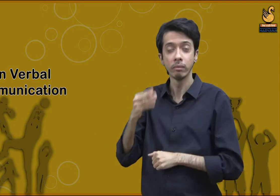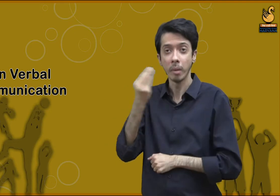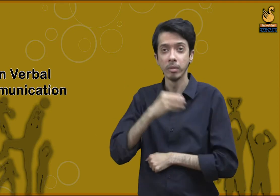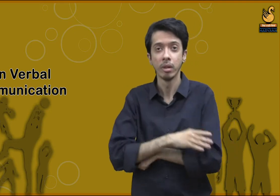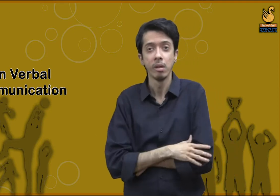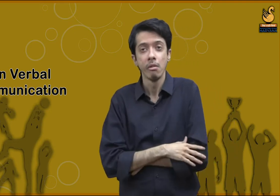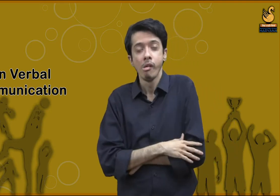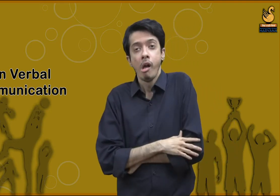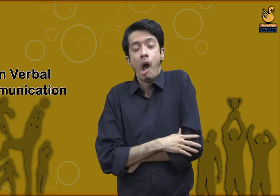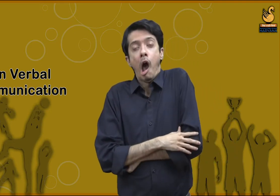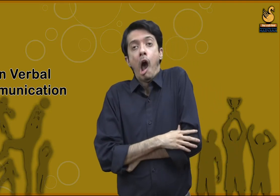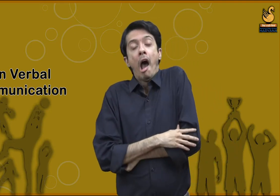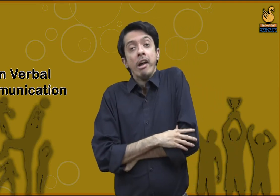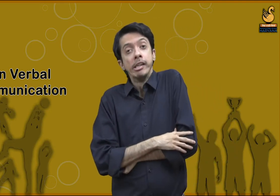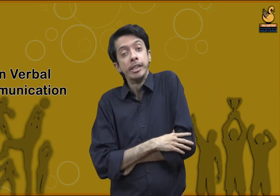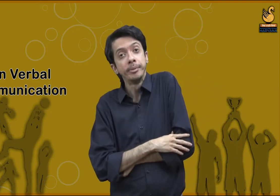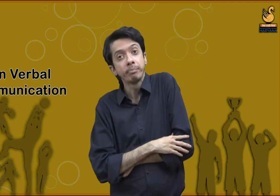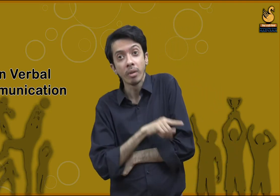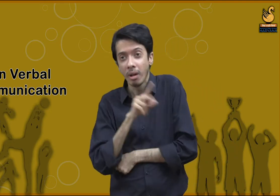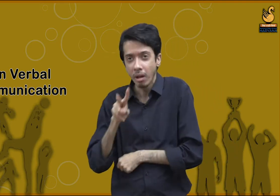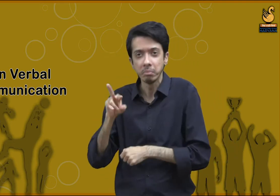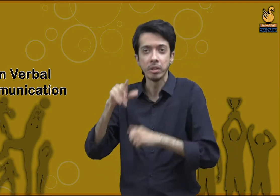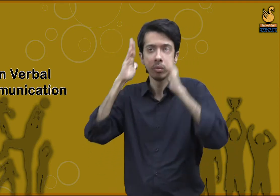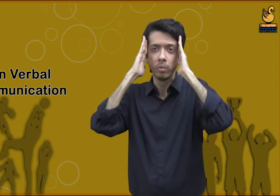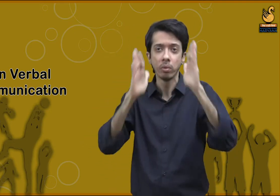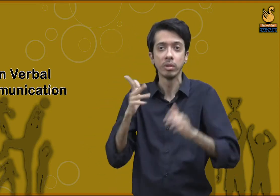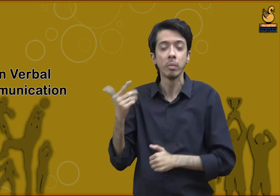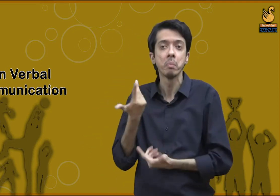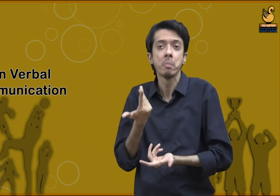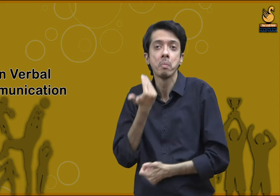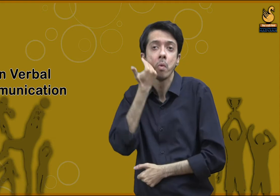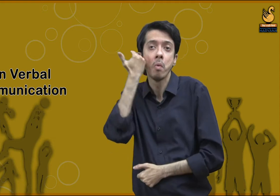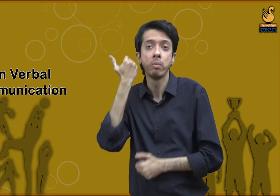and if we happen to yawn the interviewer will think we are not interested in the position